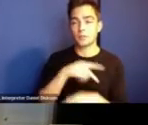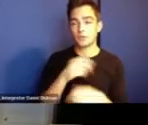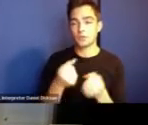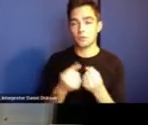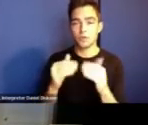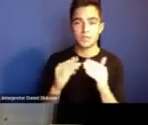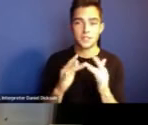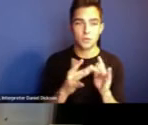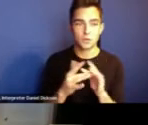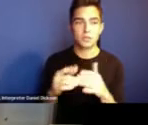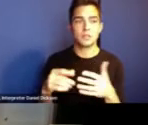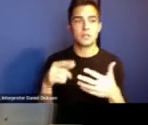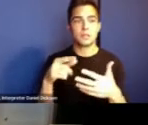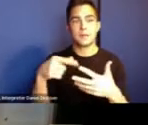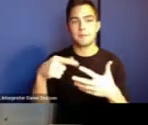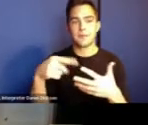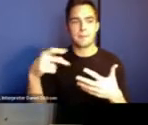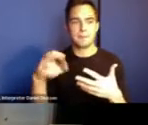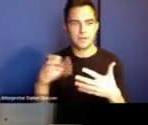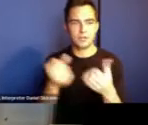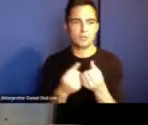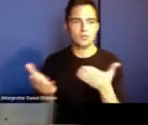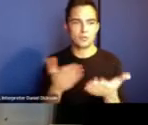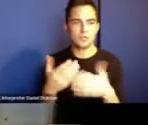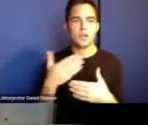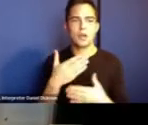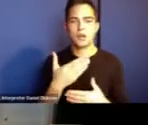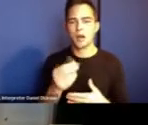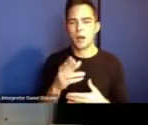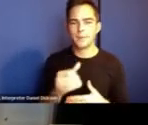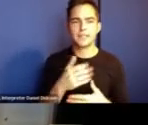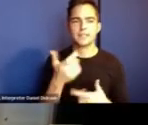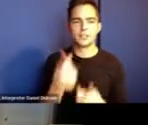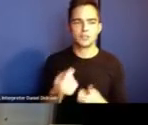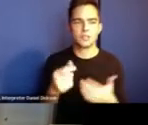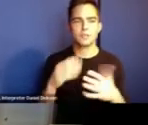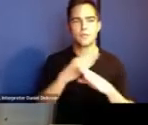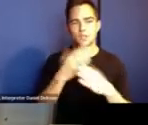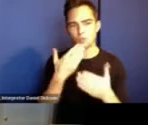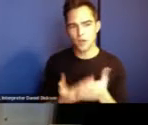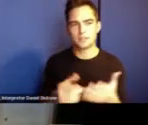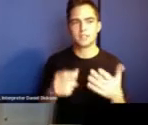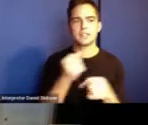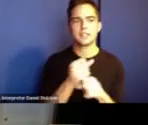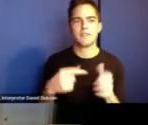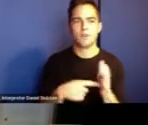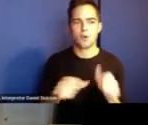support services, the hobbies and interests, the prevention and wellness, the safe, affordable housing. And along